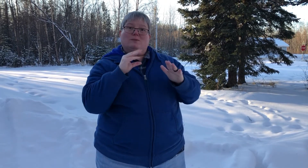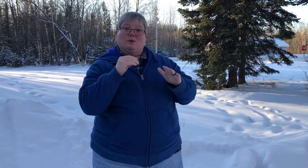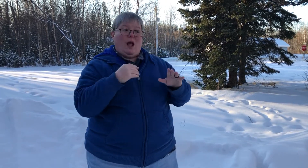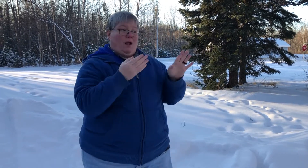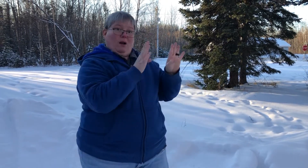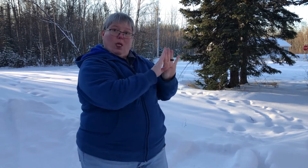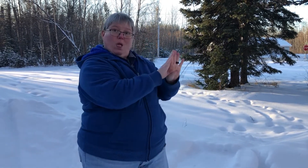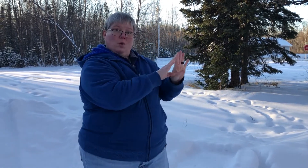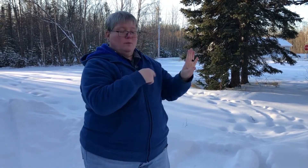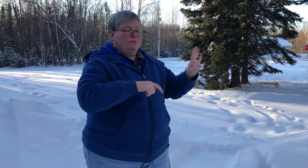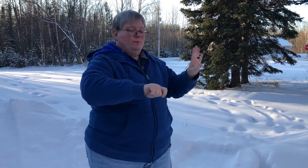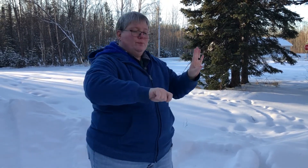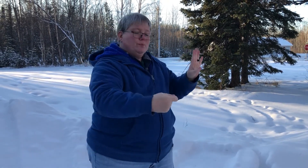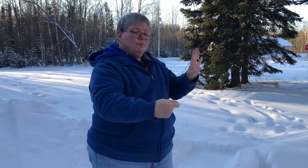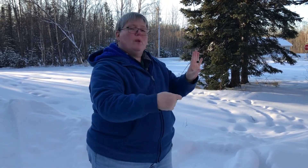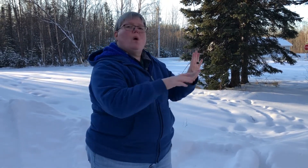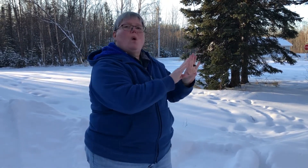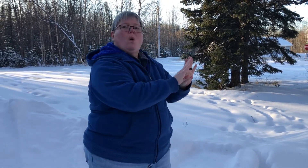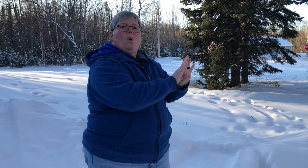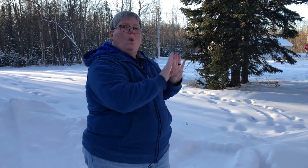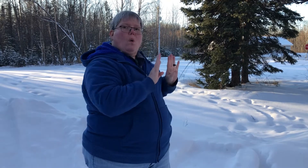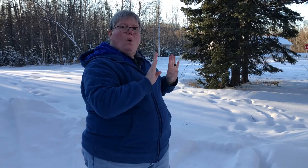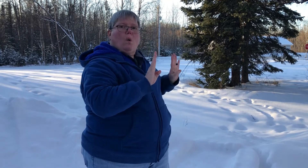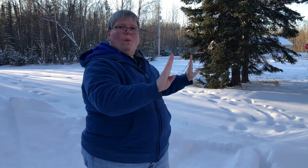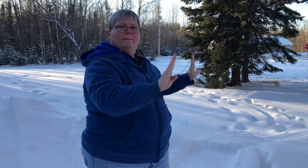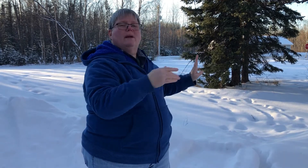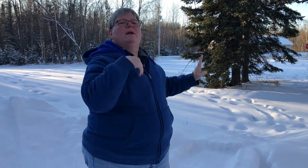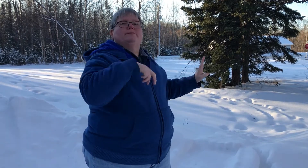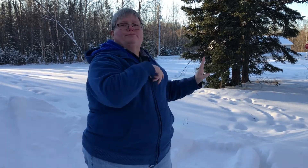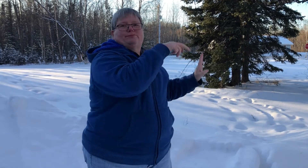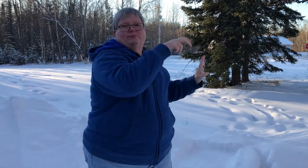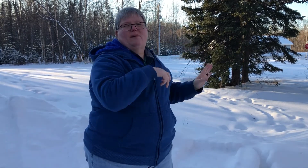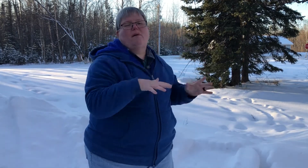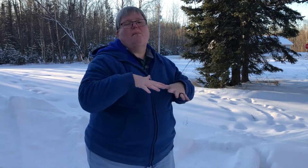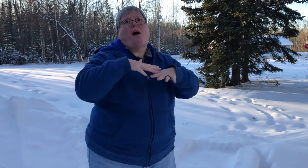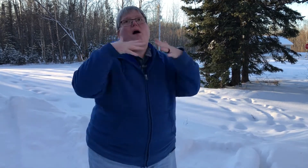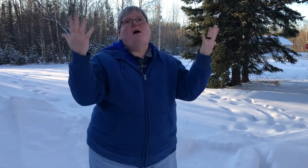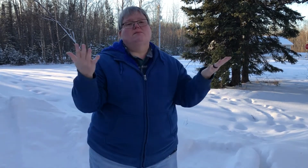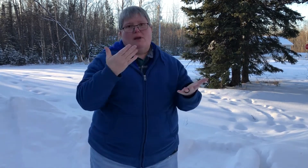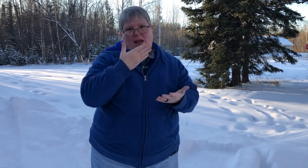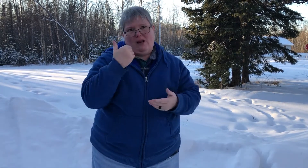from the outside. When it's closed, we turn the key, the doors open we get in. So much better!